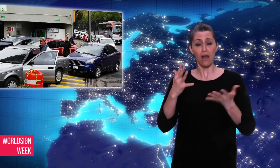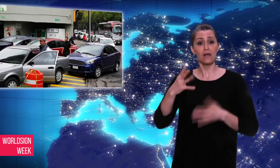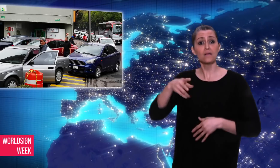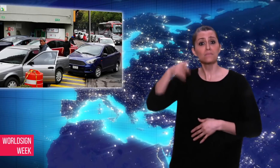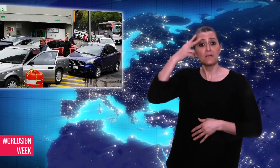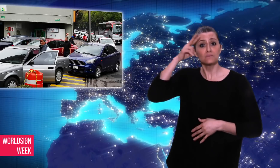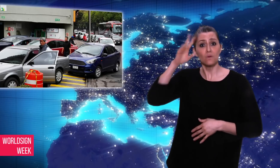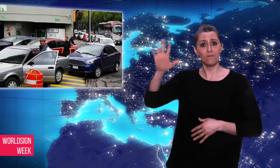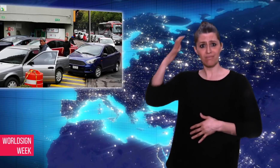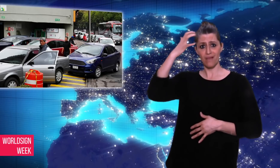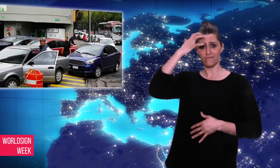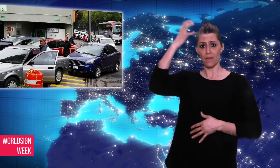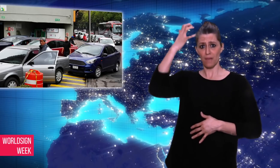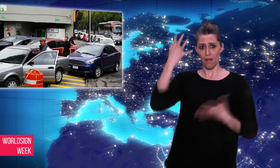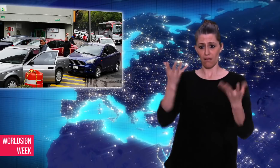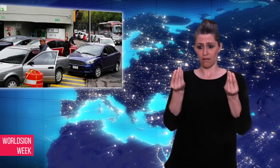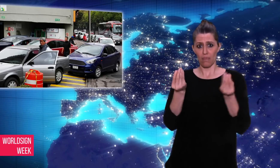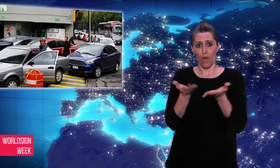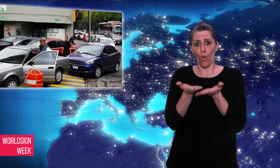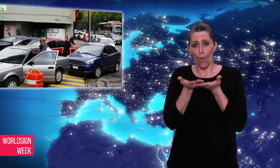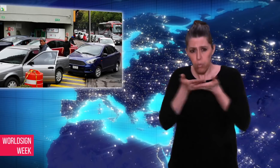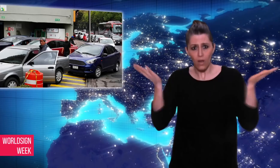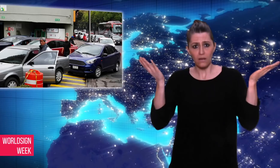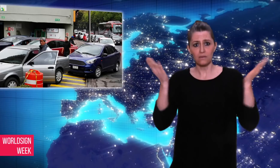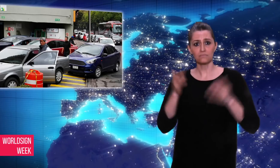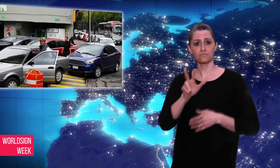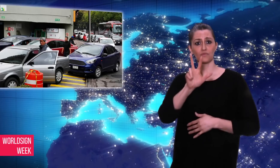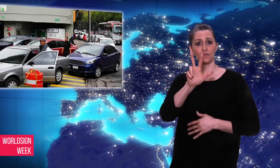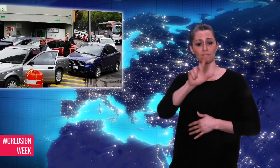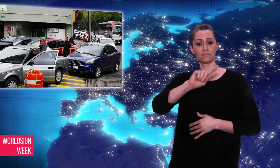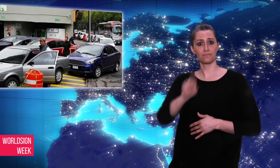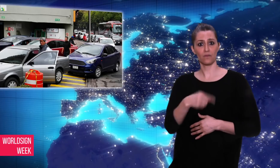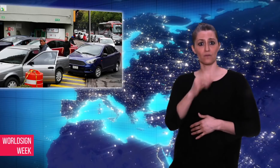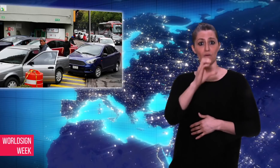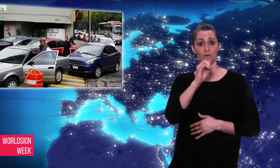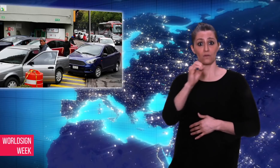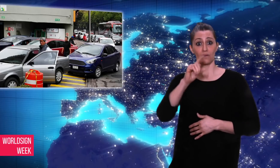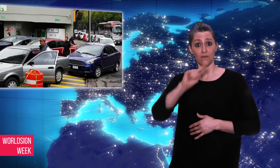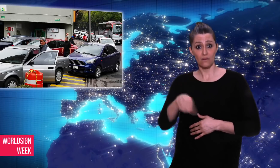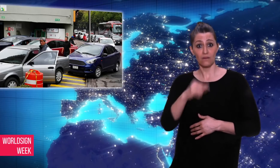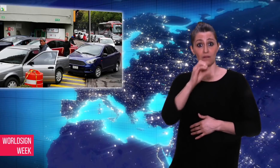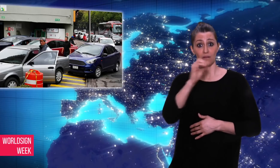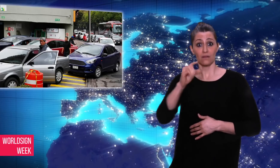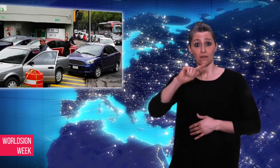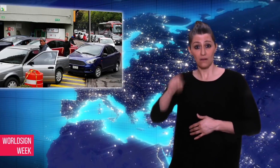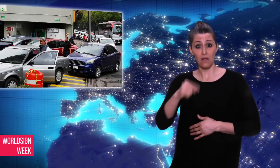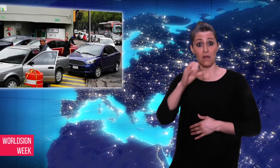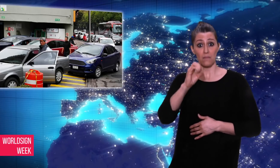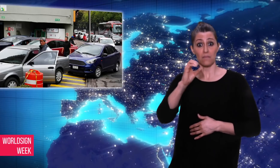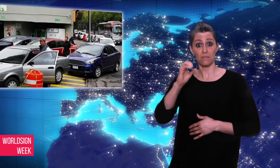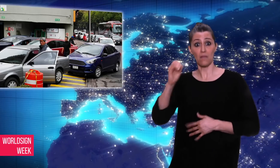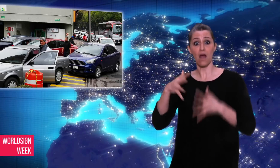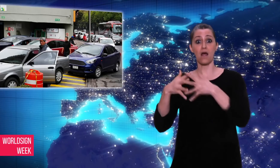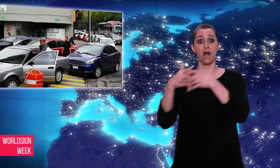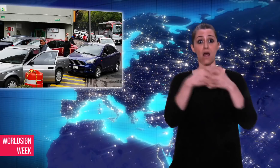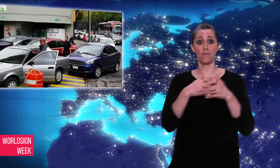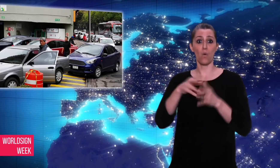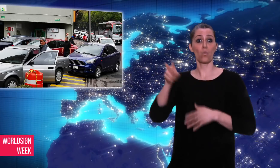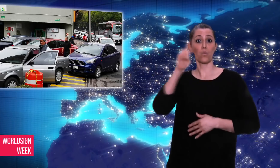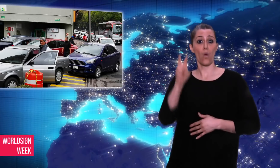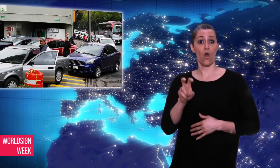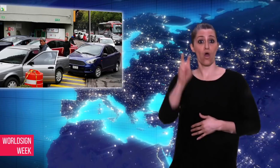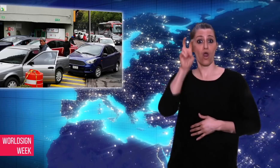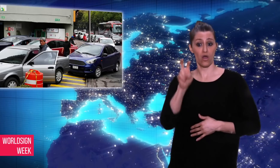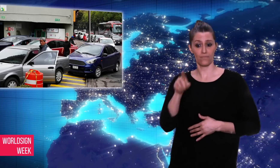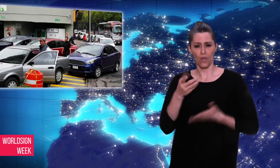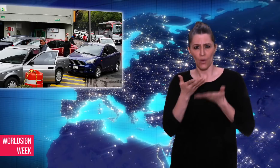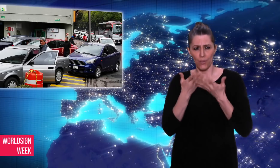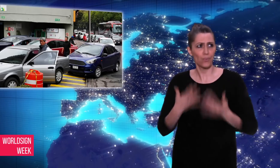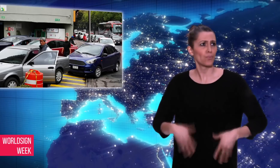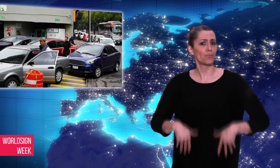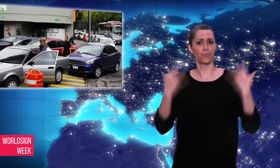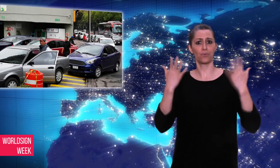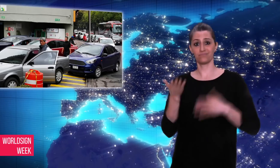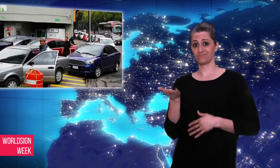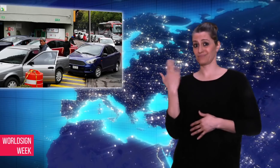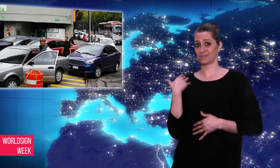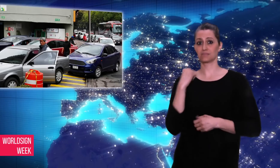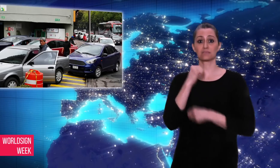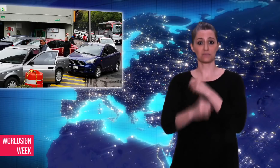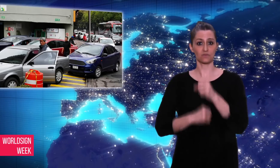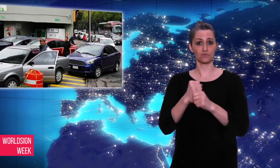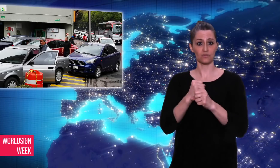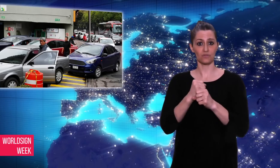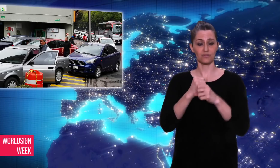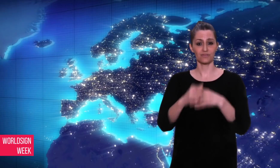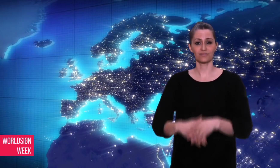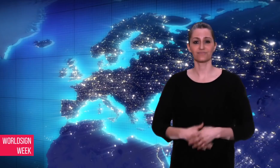three billion dollars USD last year in lost fuel.